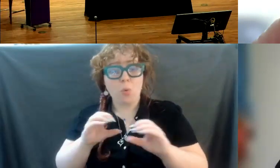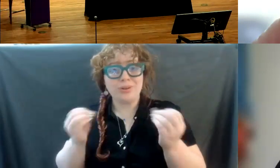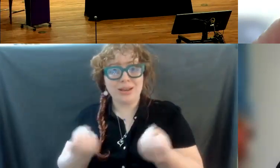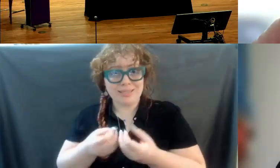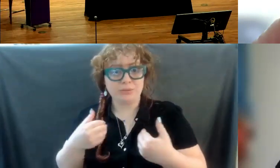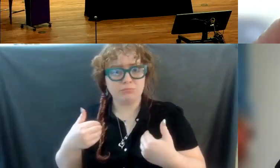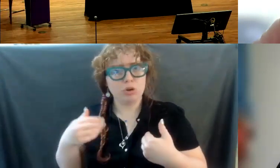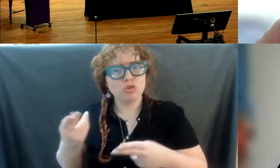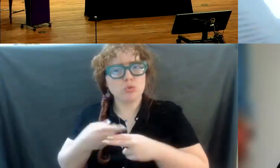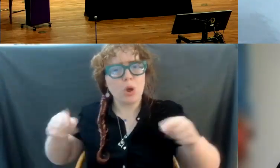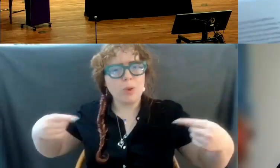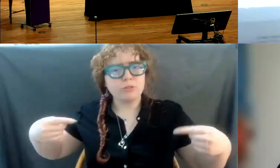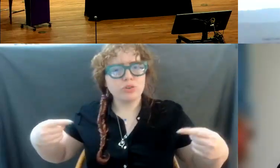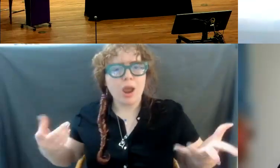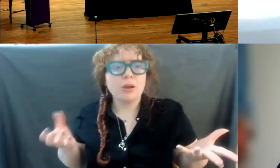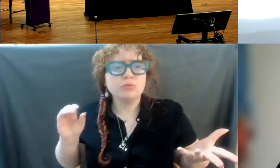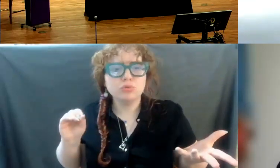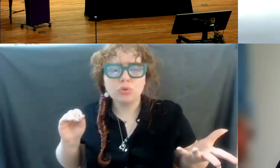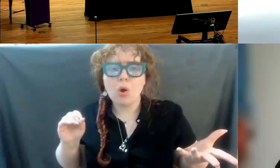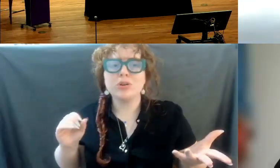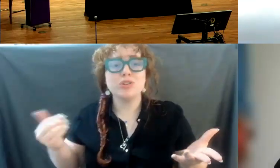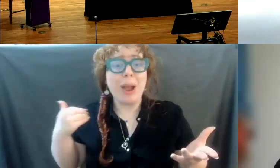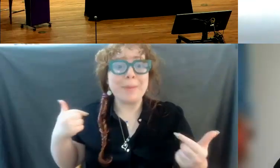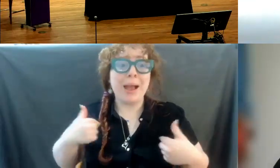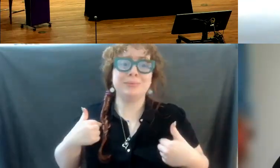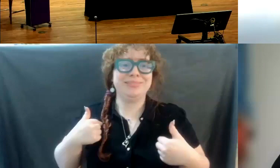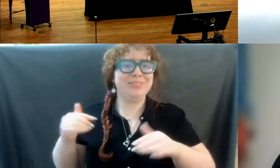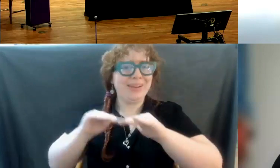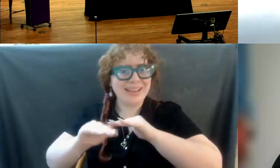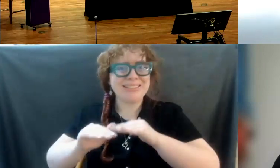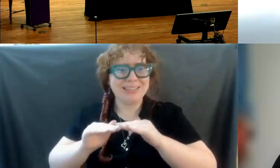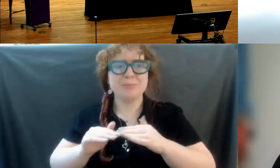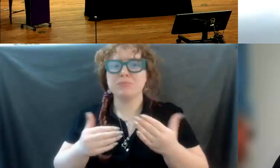going to spaces, finding locations, making sure that it's accessible to her. And so part of